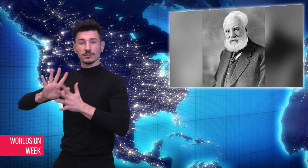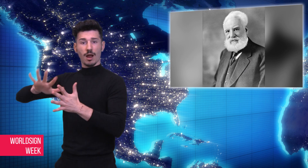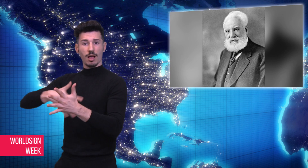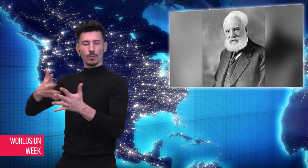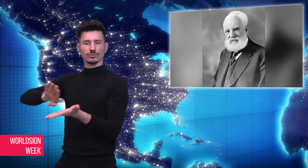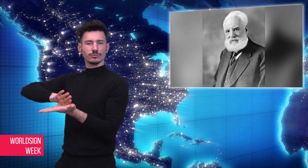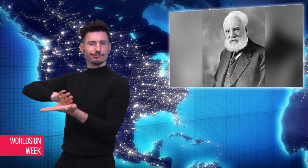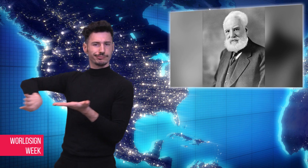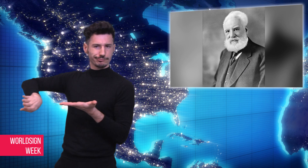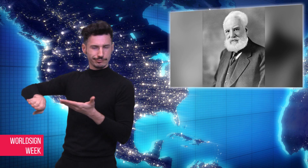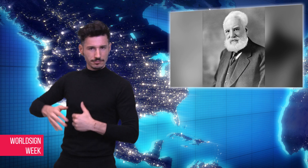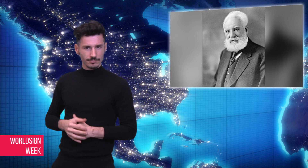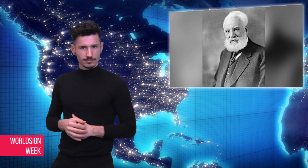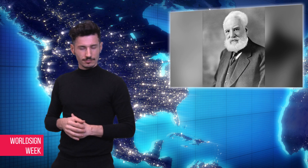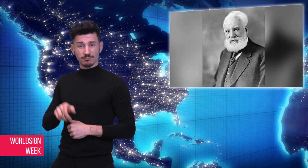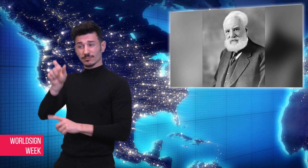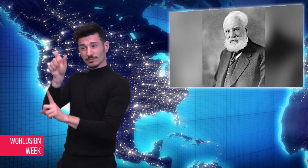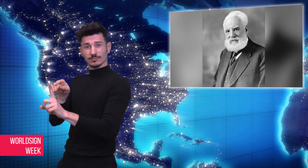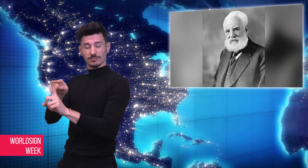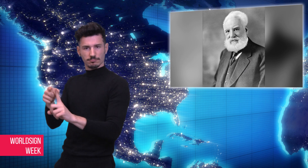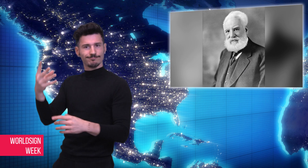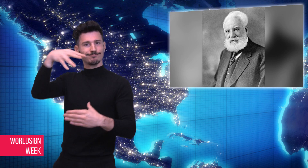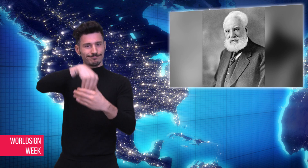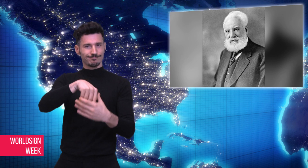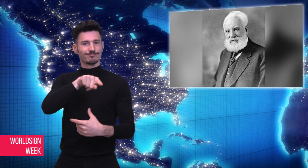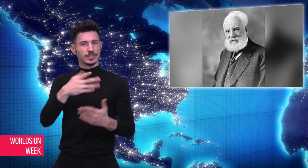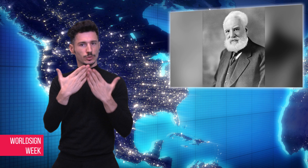of the school’s original teachers.